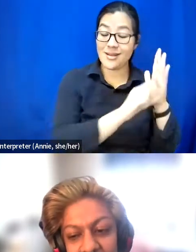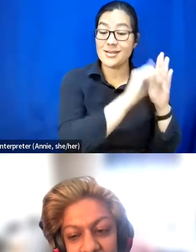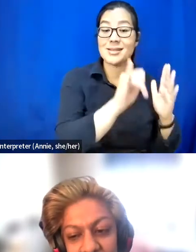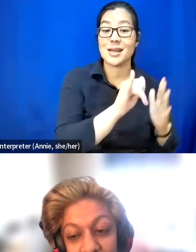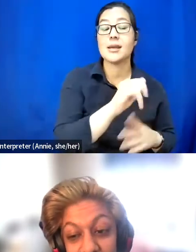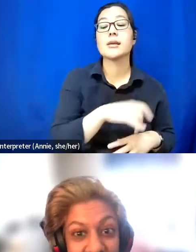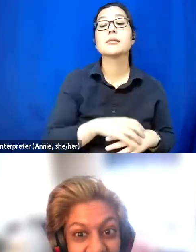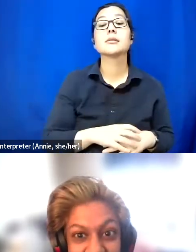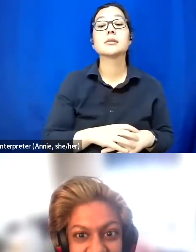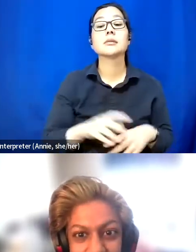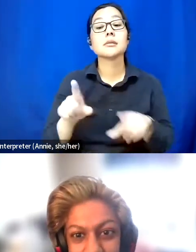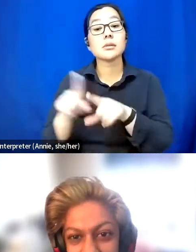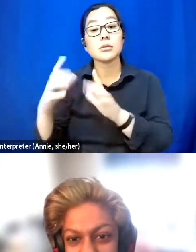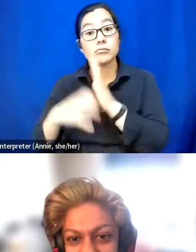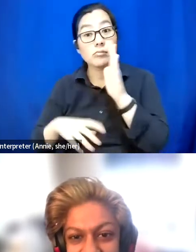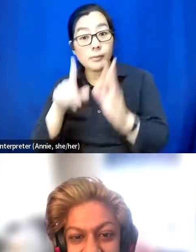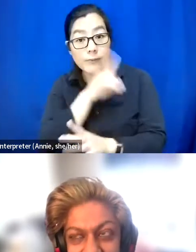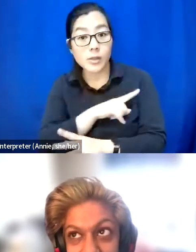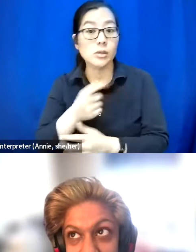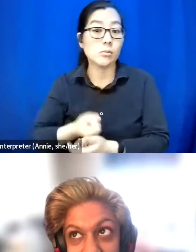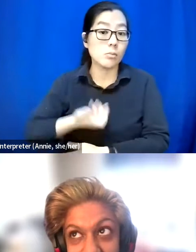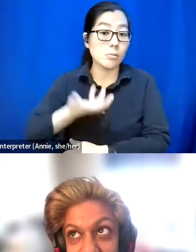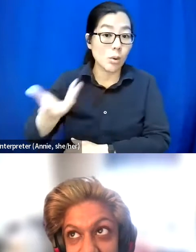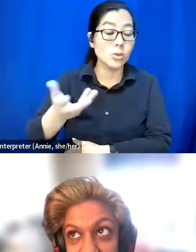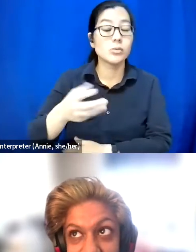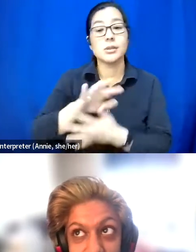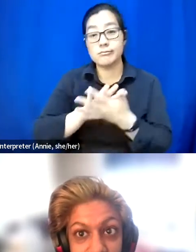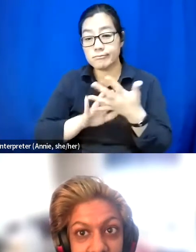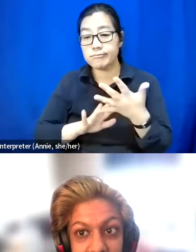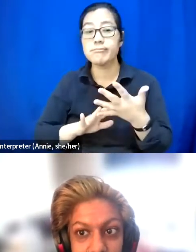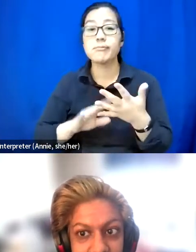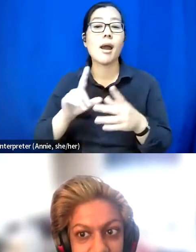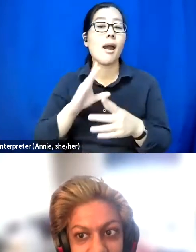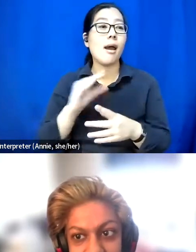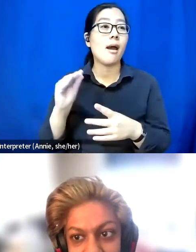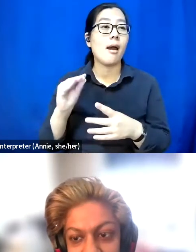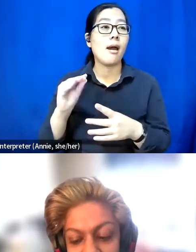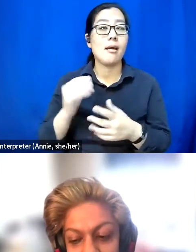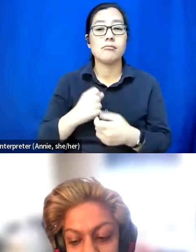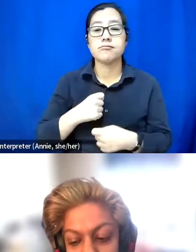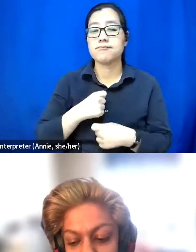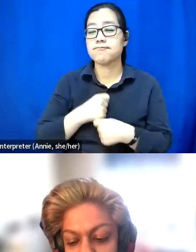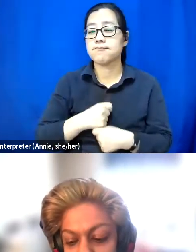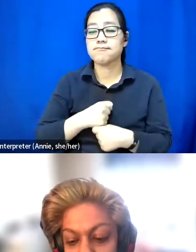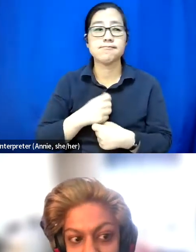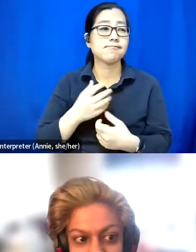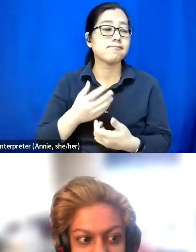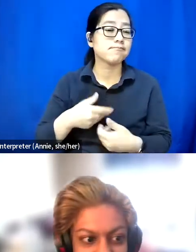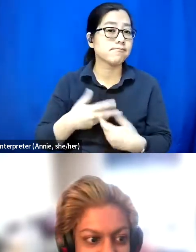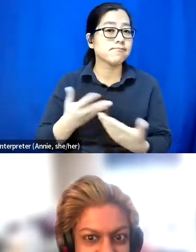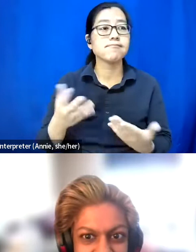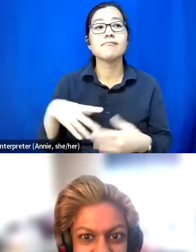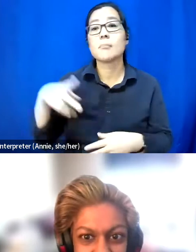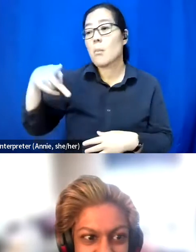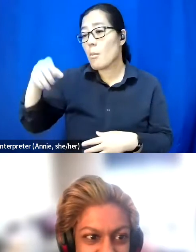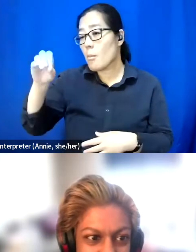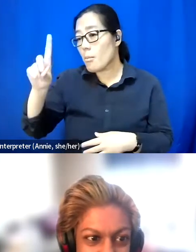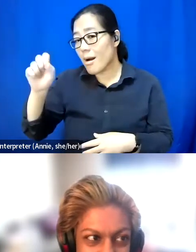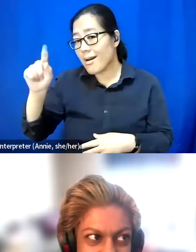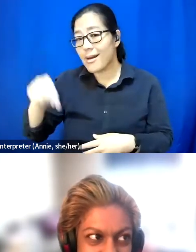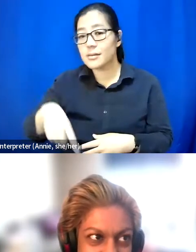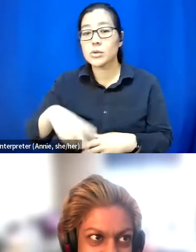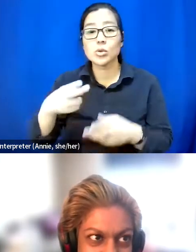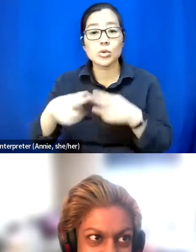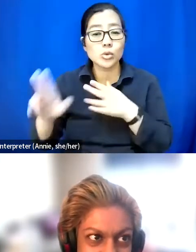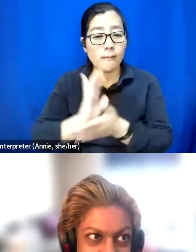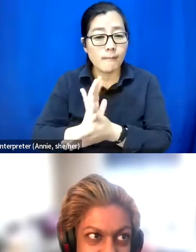I also write fiction and poetry as well as produce podcasts, and short films,